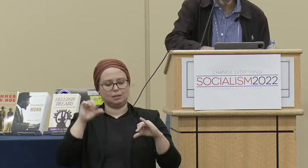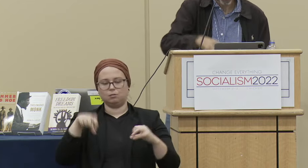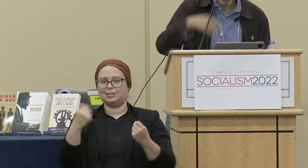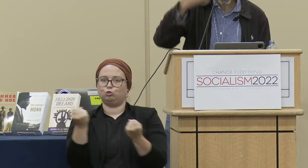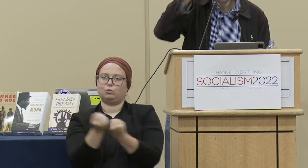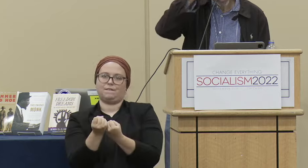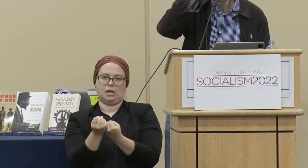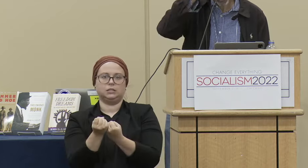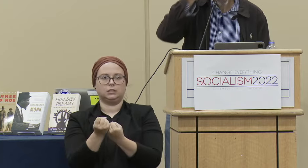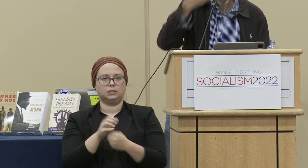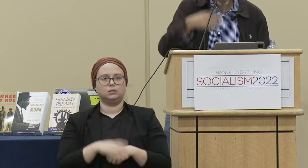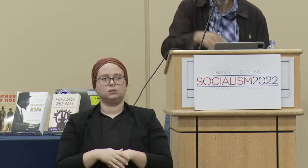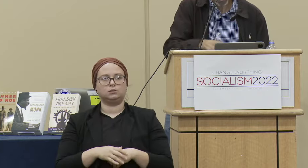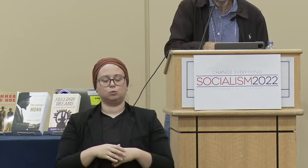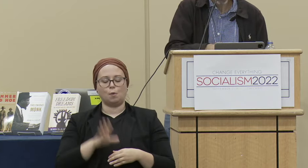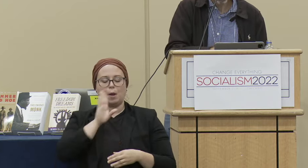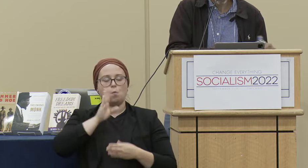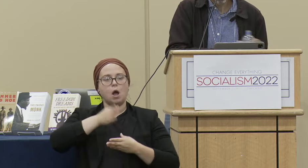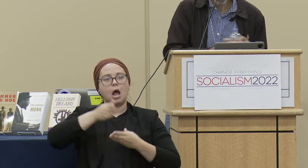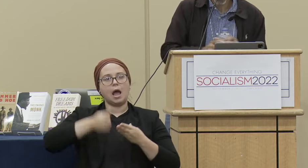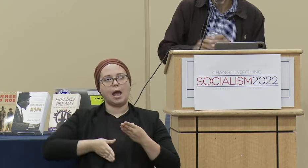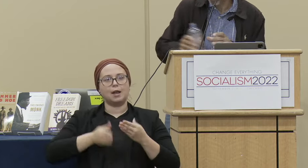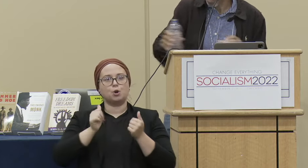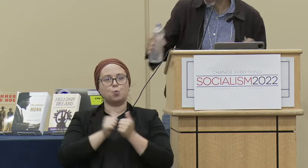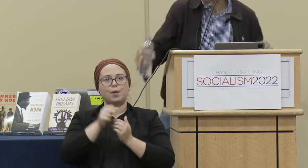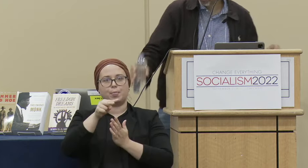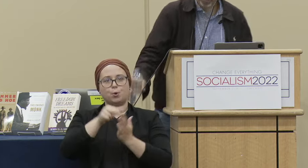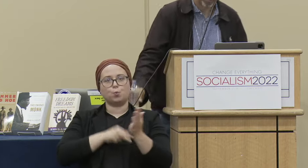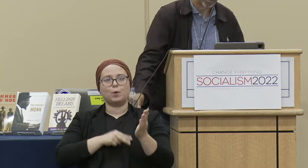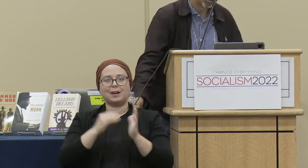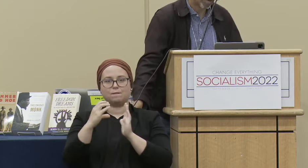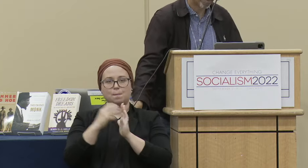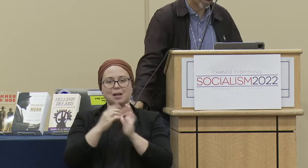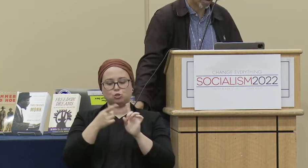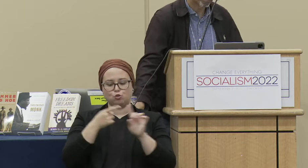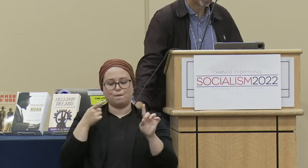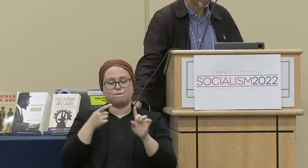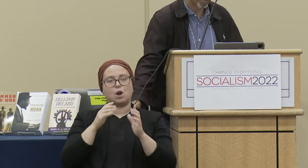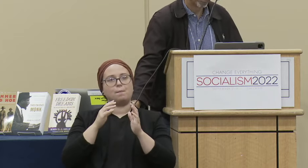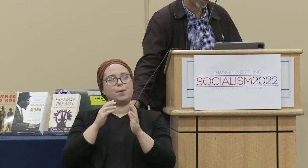They were elected to office, right. And they still have to defend. So, let me just end with a reading of a passage